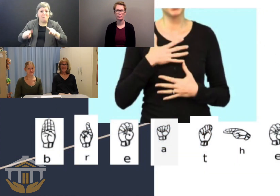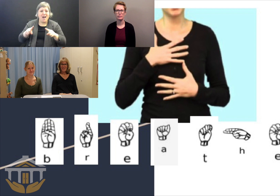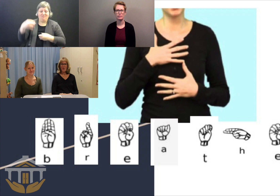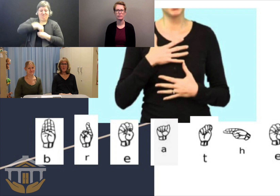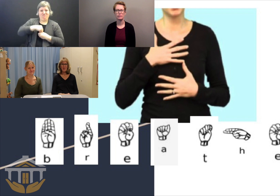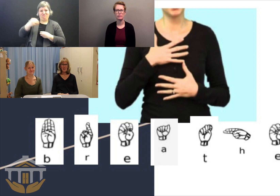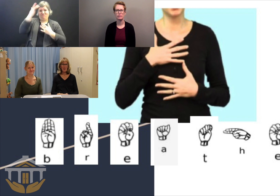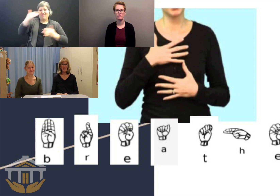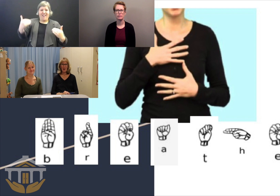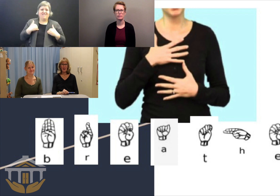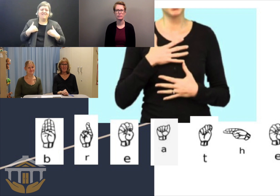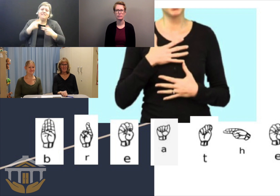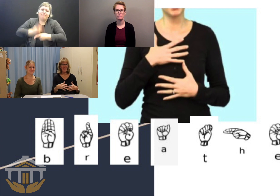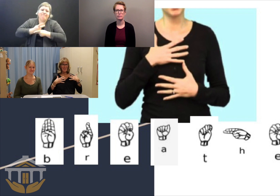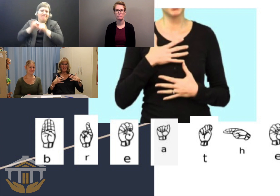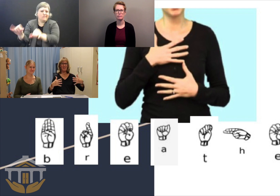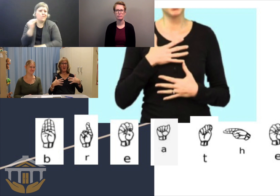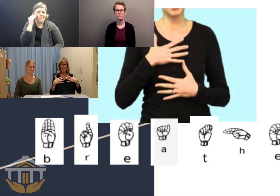So here's just a little sign that's the sign for